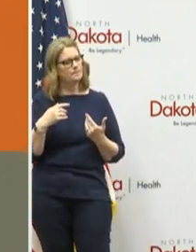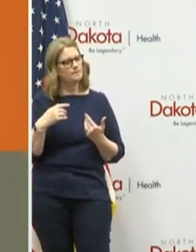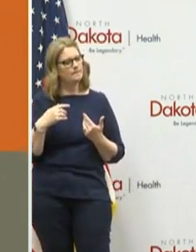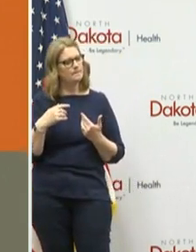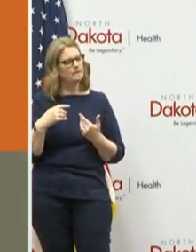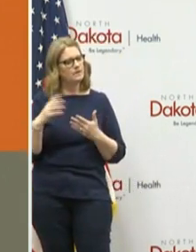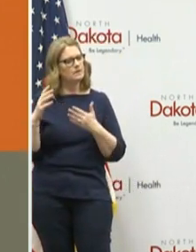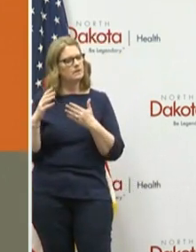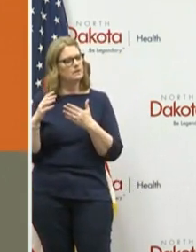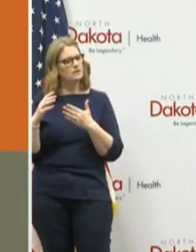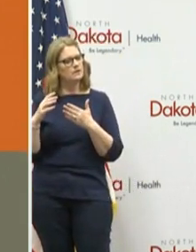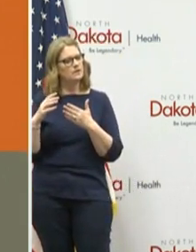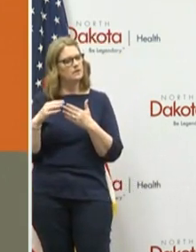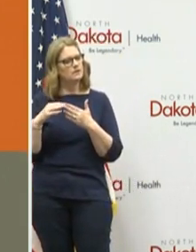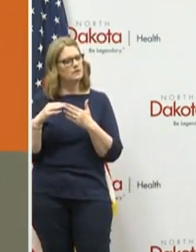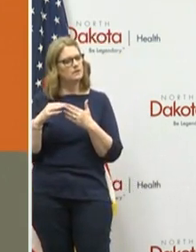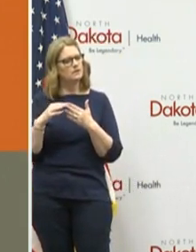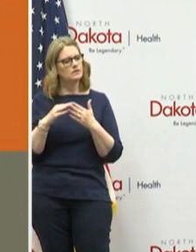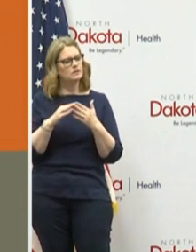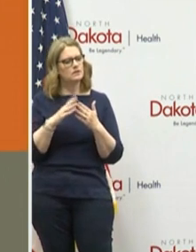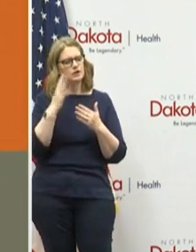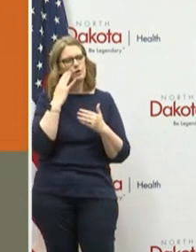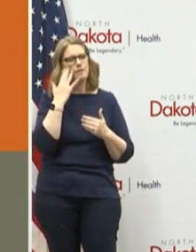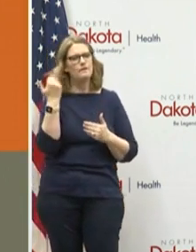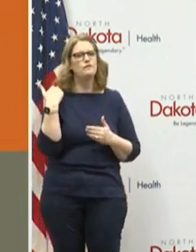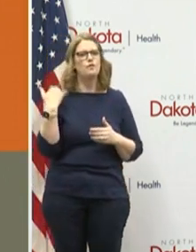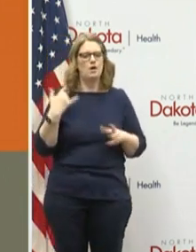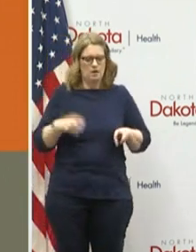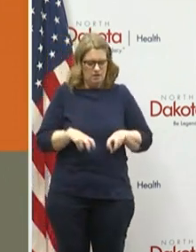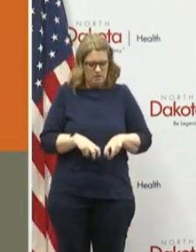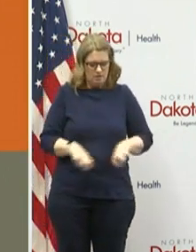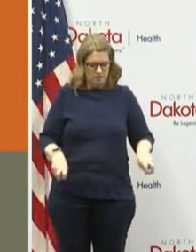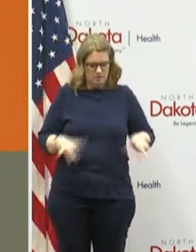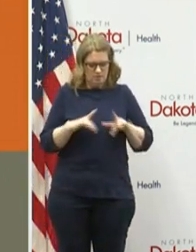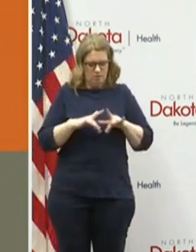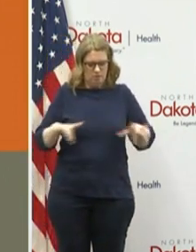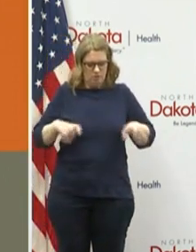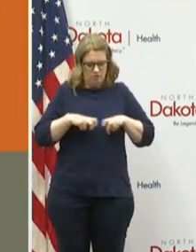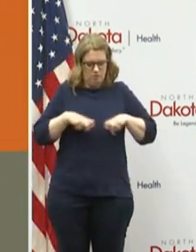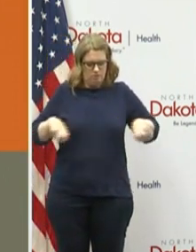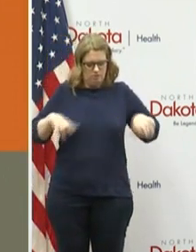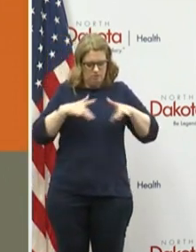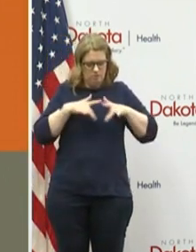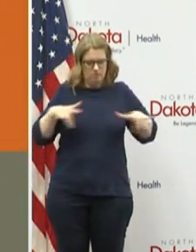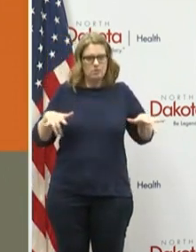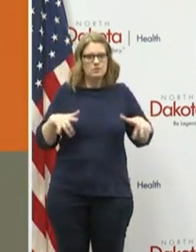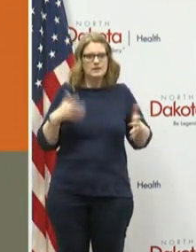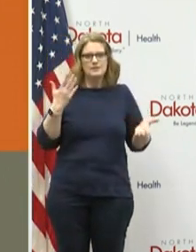FOR GATHERING, YELLOW WAS 50%, AND GREEN OPENS UP CAPACITY TO 75, AND FOR PLACES WHERE YOU